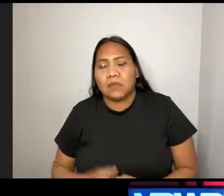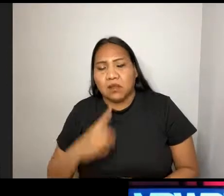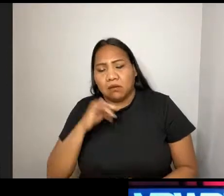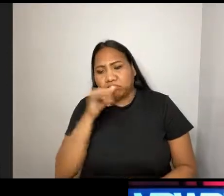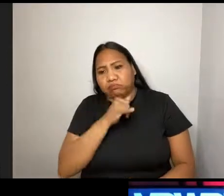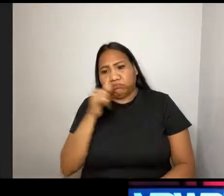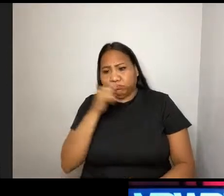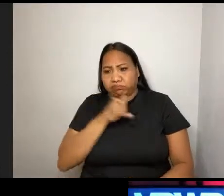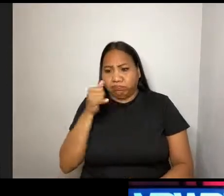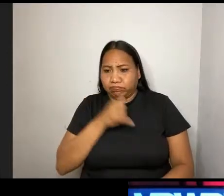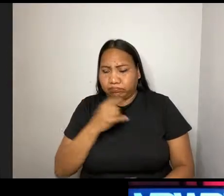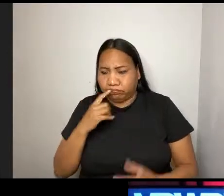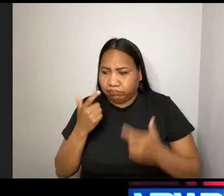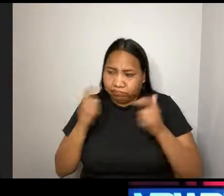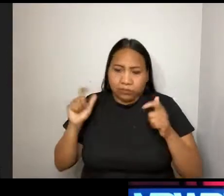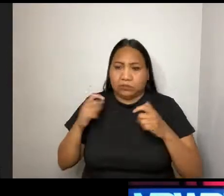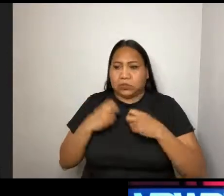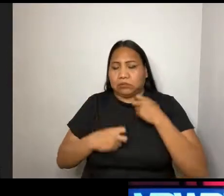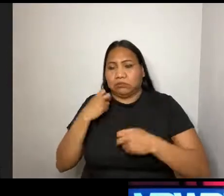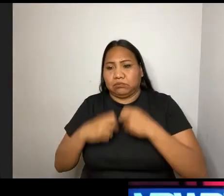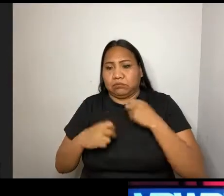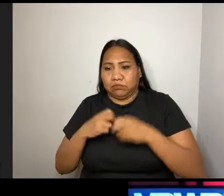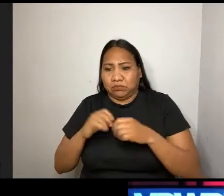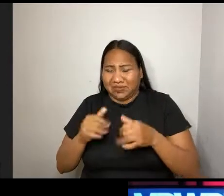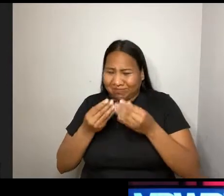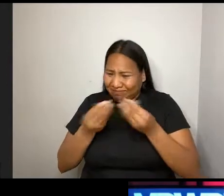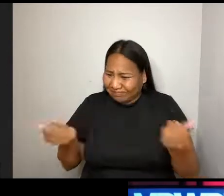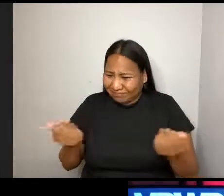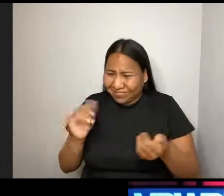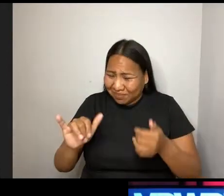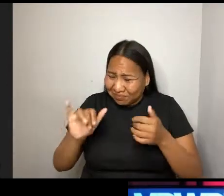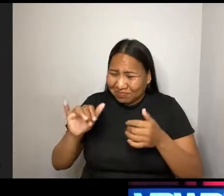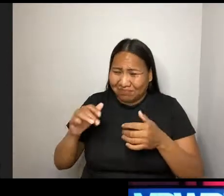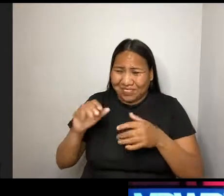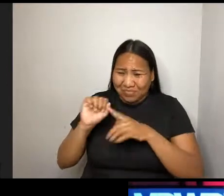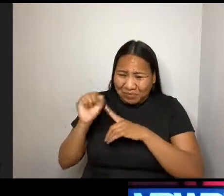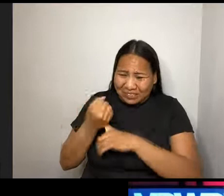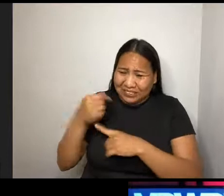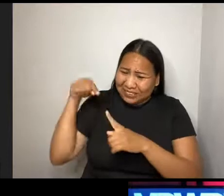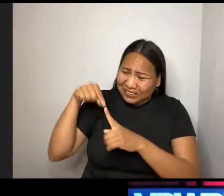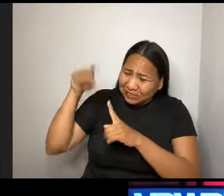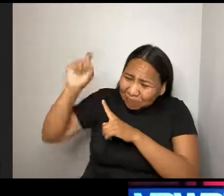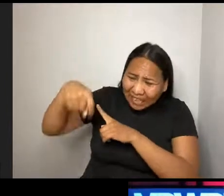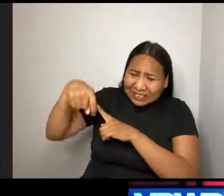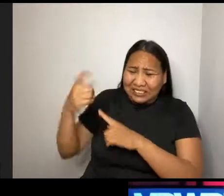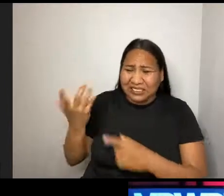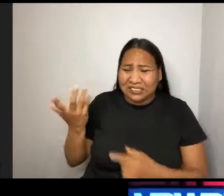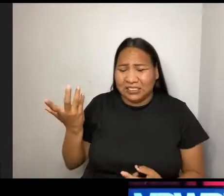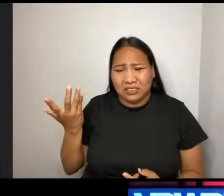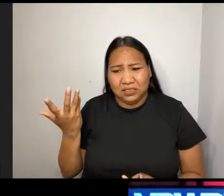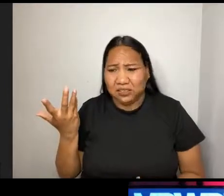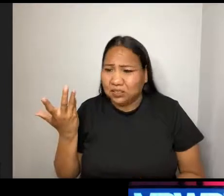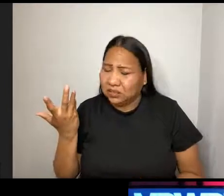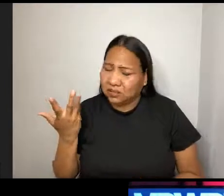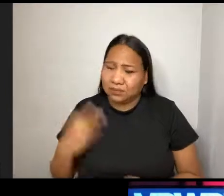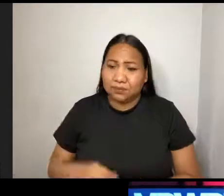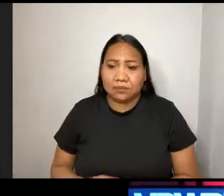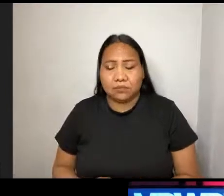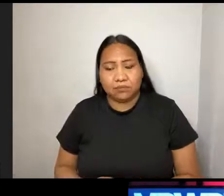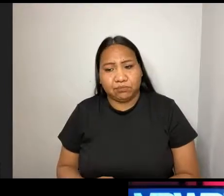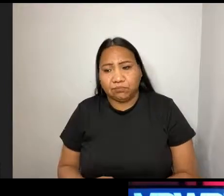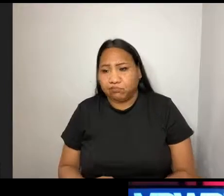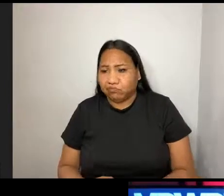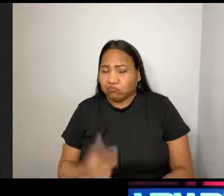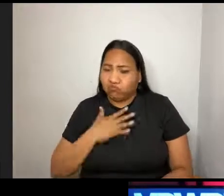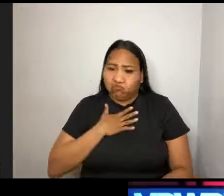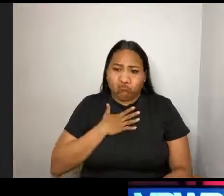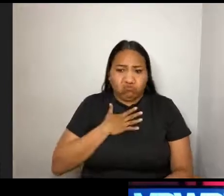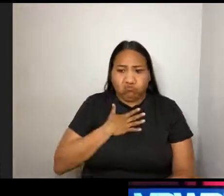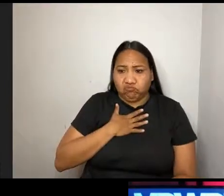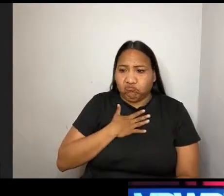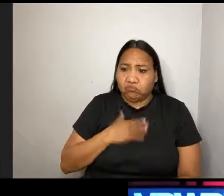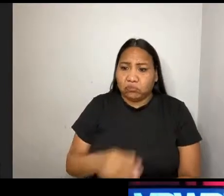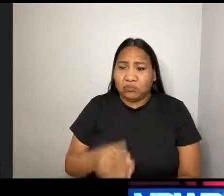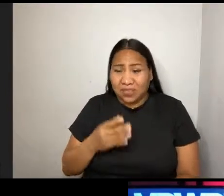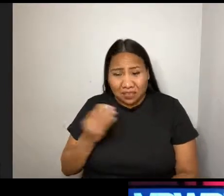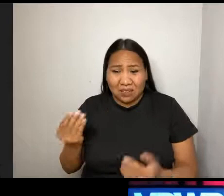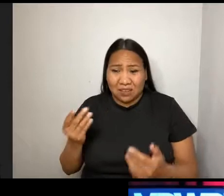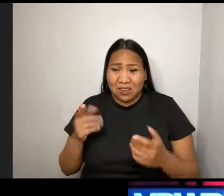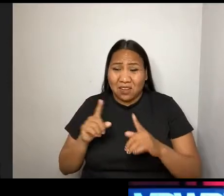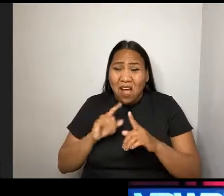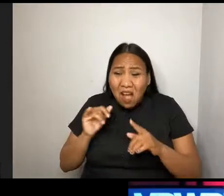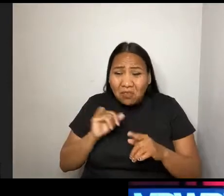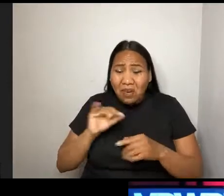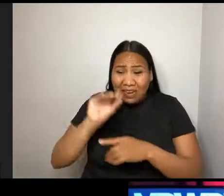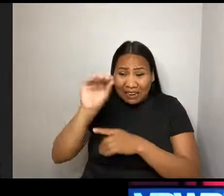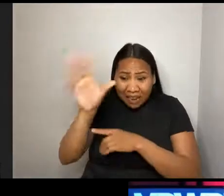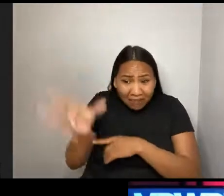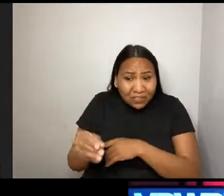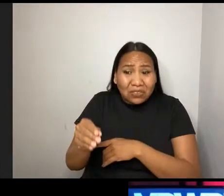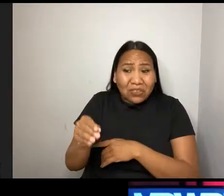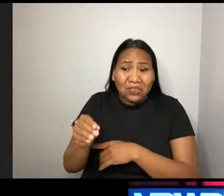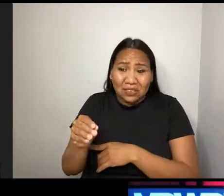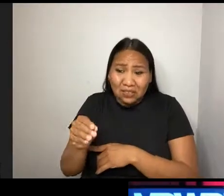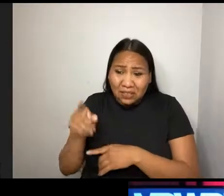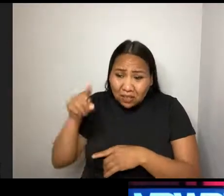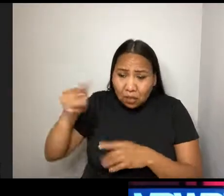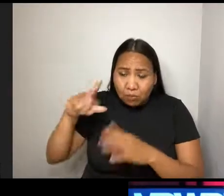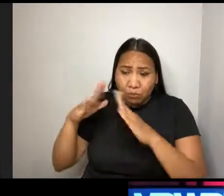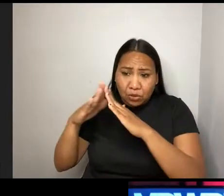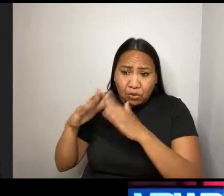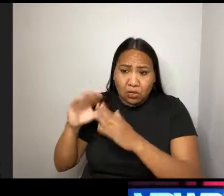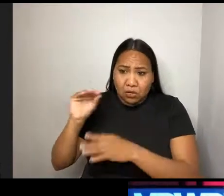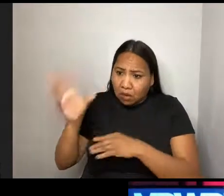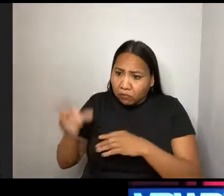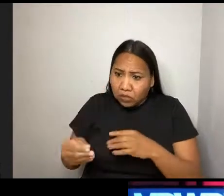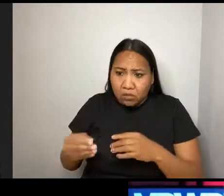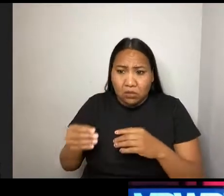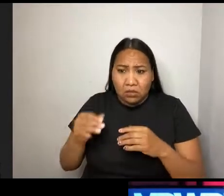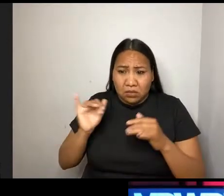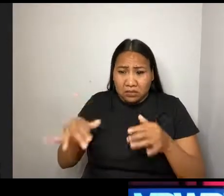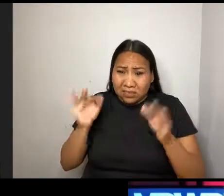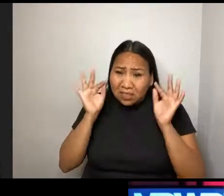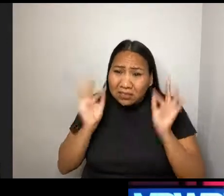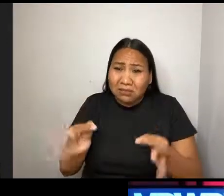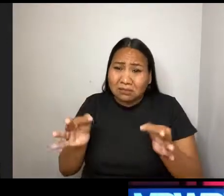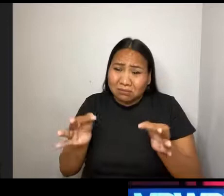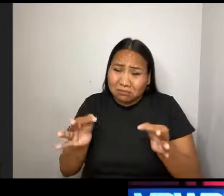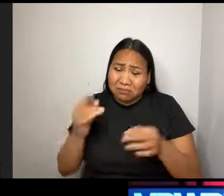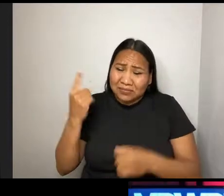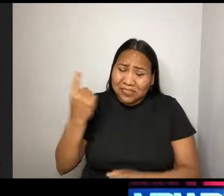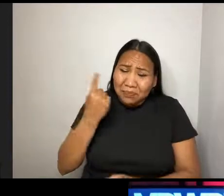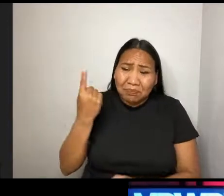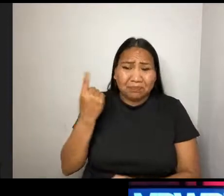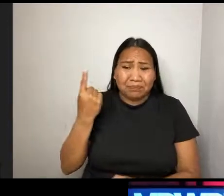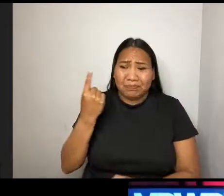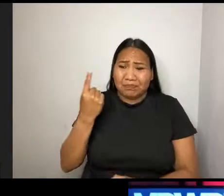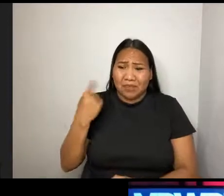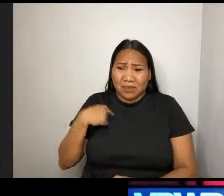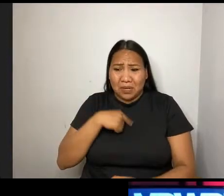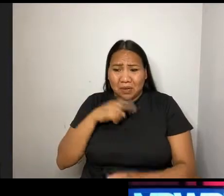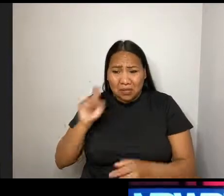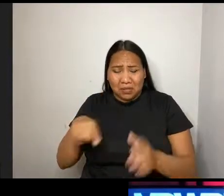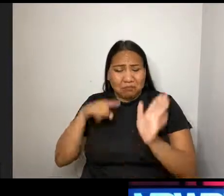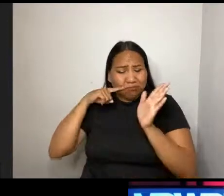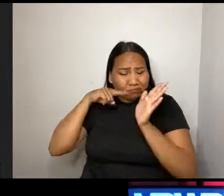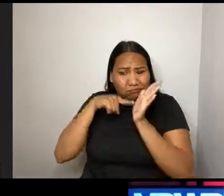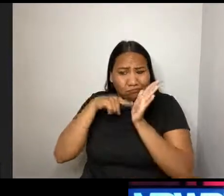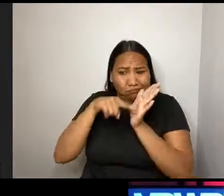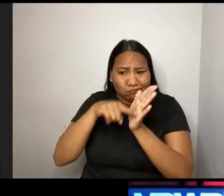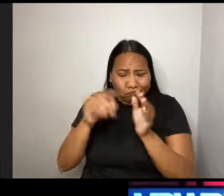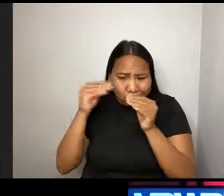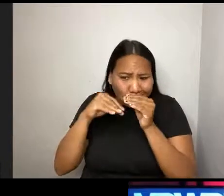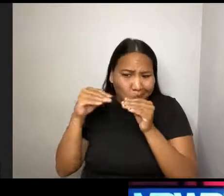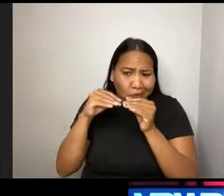needs to be solved. Also Indigenous cultures in Africa as well. Agreed, we have talked about